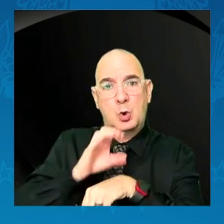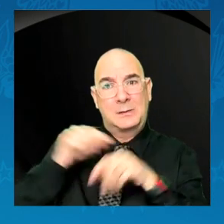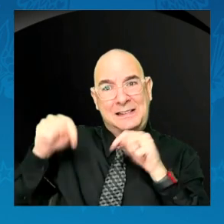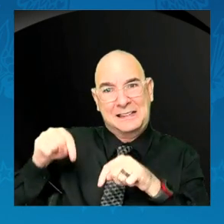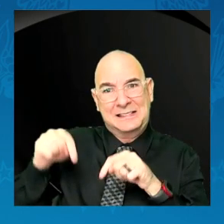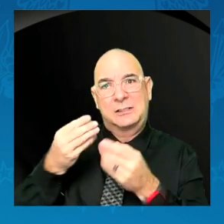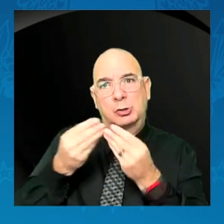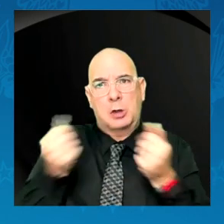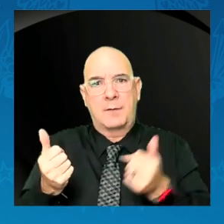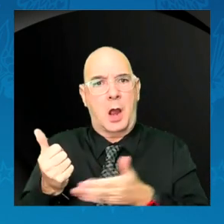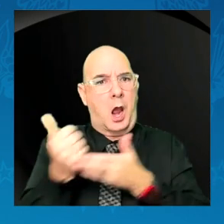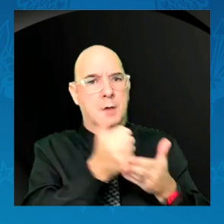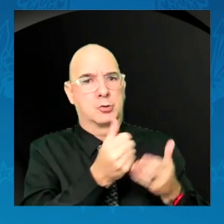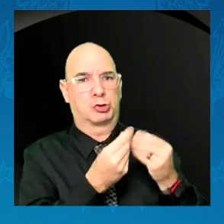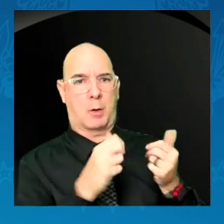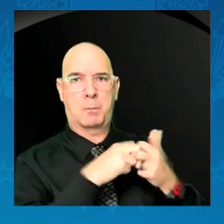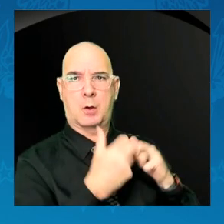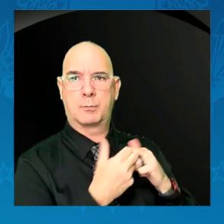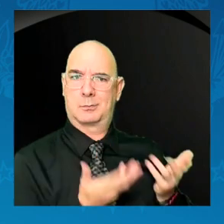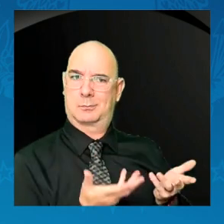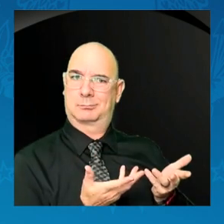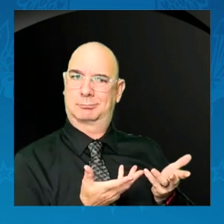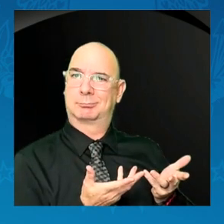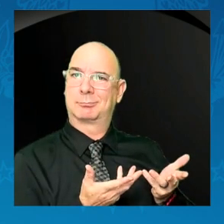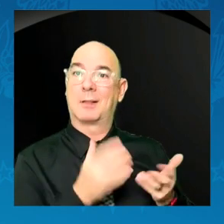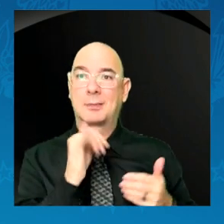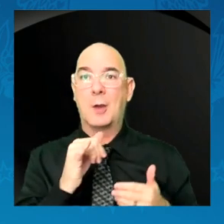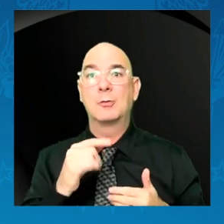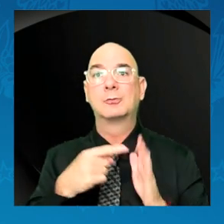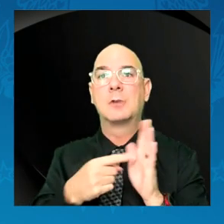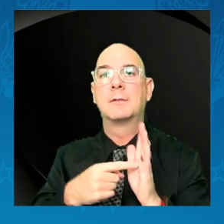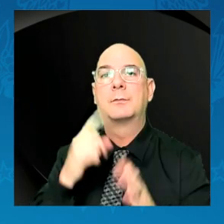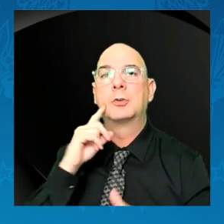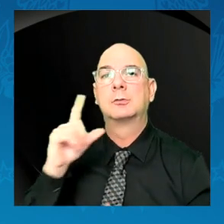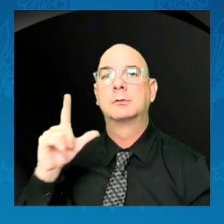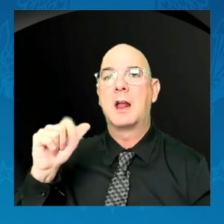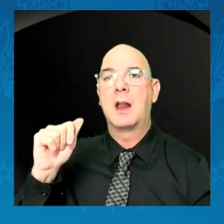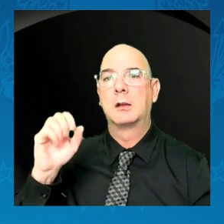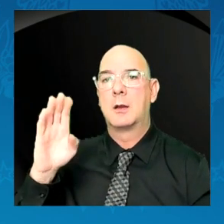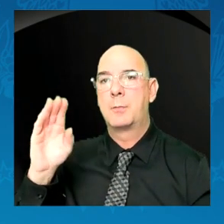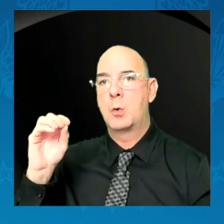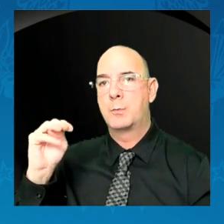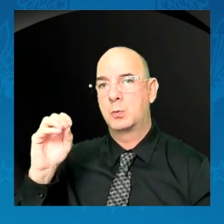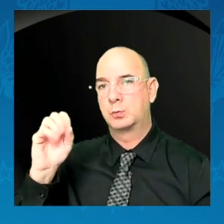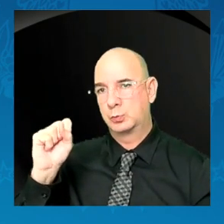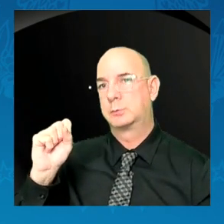So at Los Alamos National Lab research, researchers have developed these algorithms to make it better,